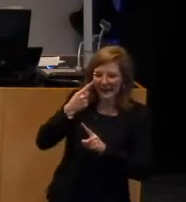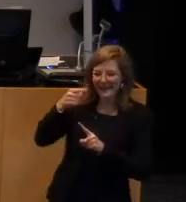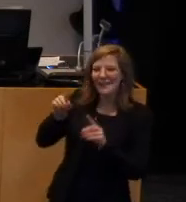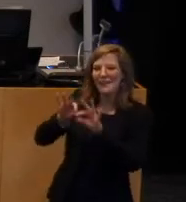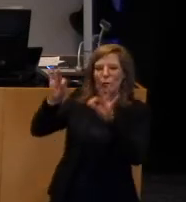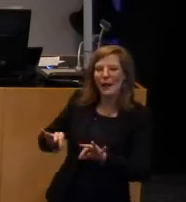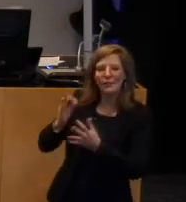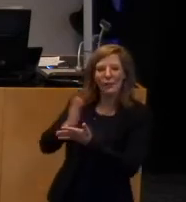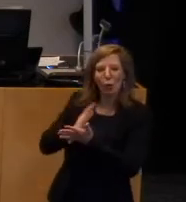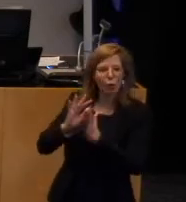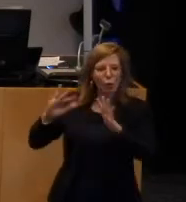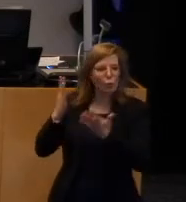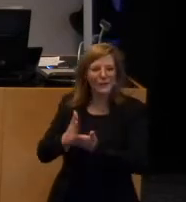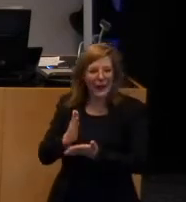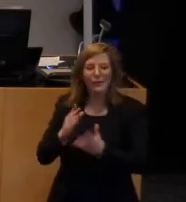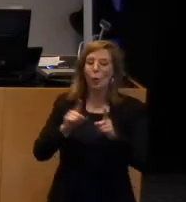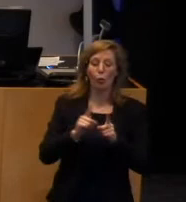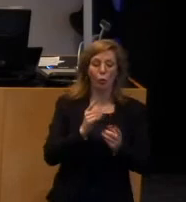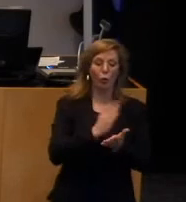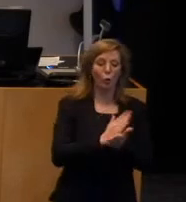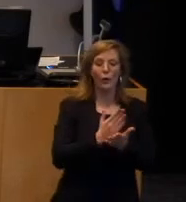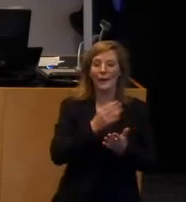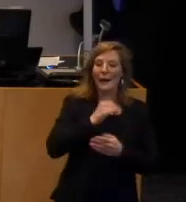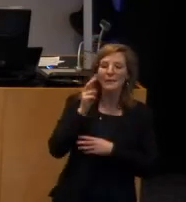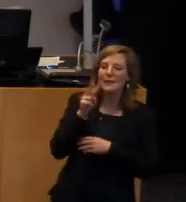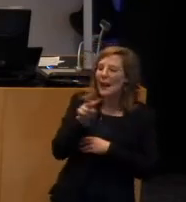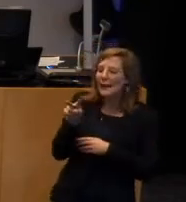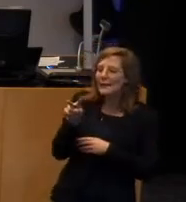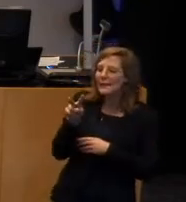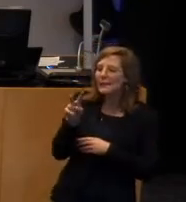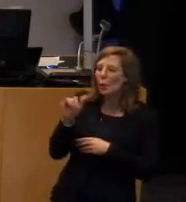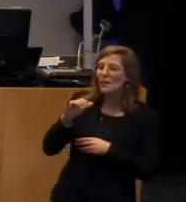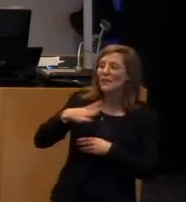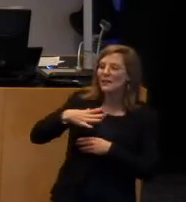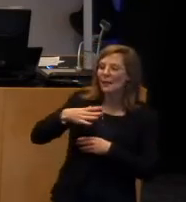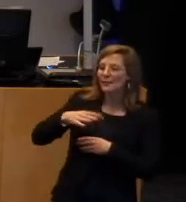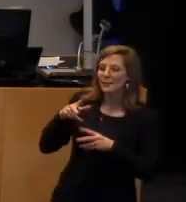and the interpreter could stop whenever they thought something was of interest to share with me.